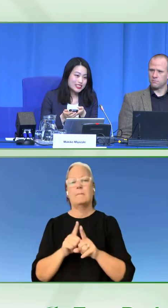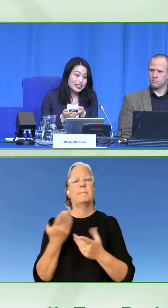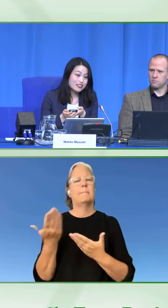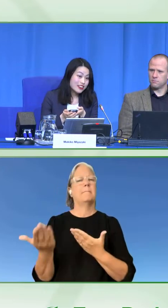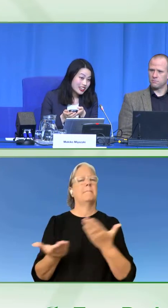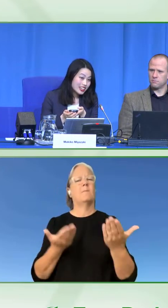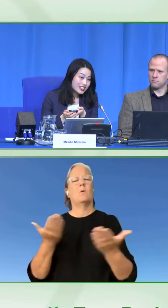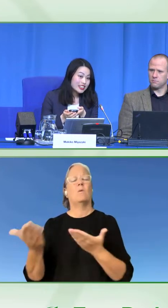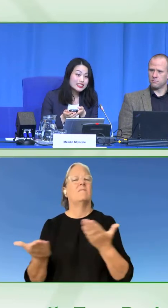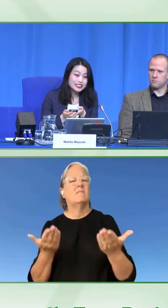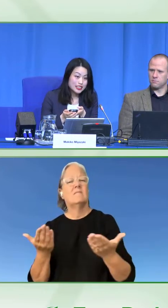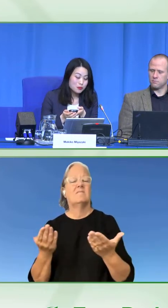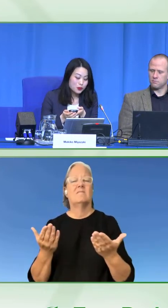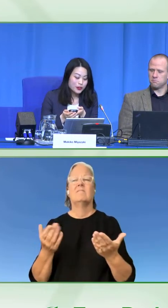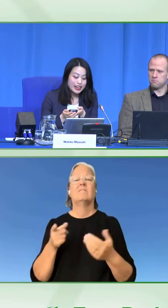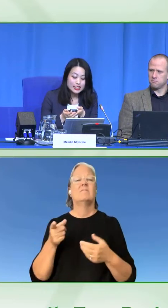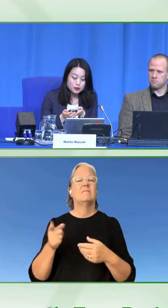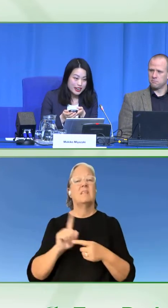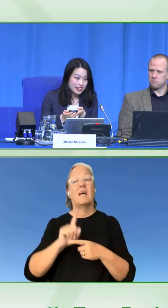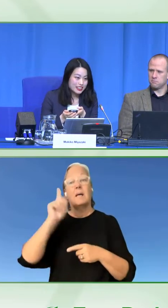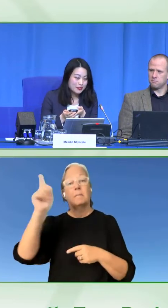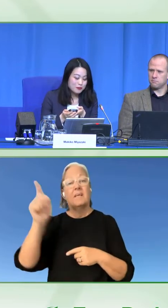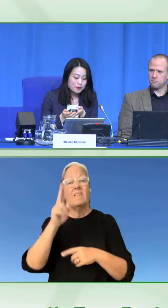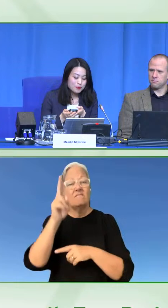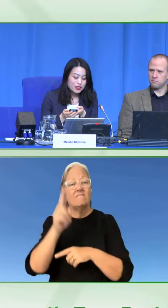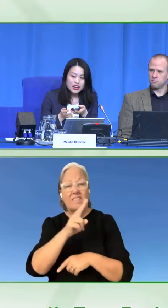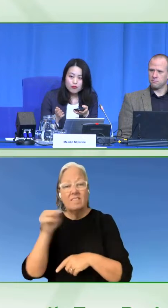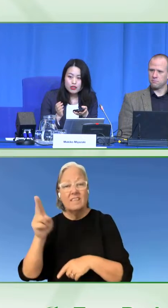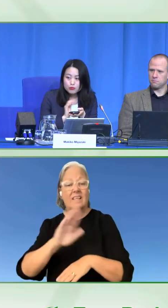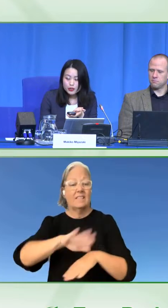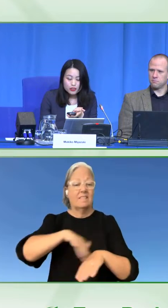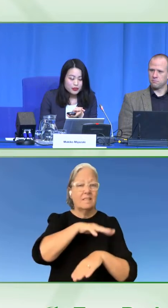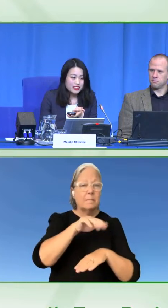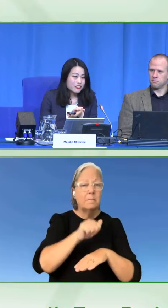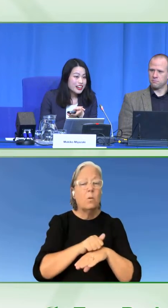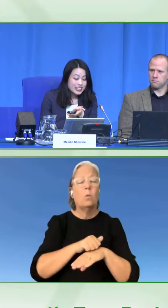(Video plays) Thank you for your warm applause.